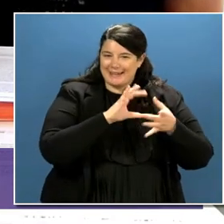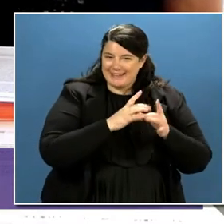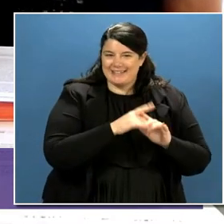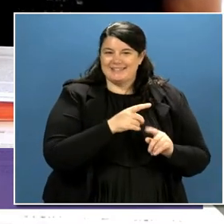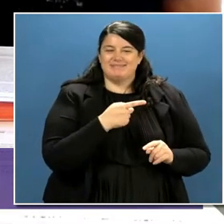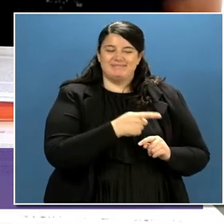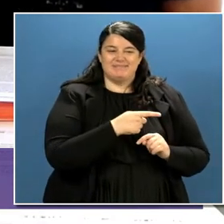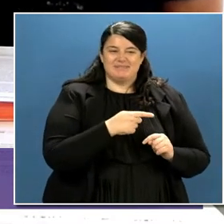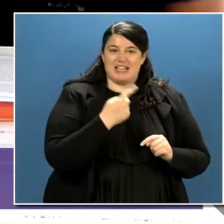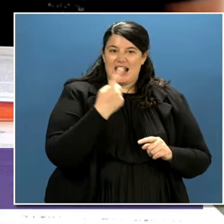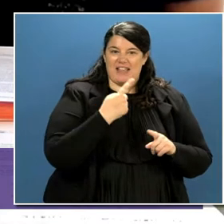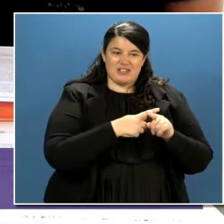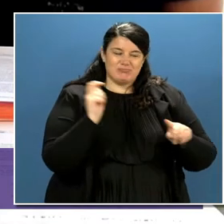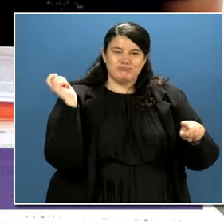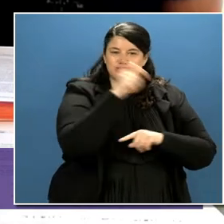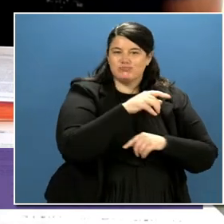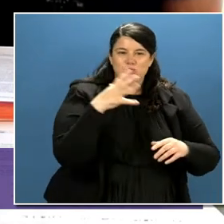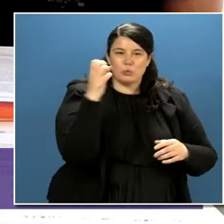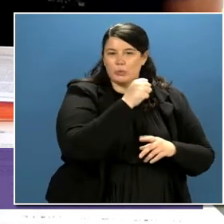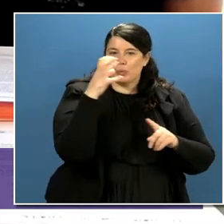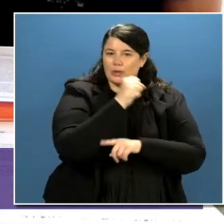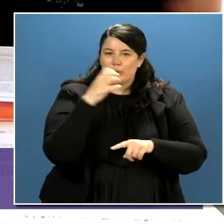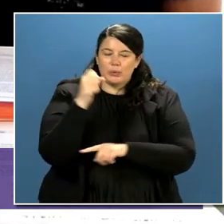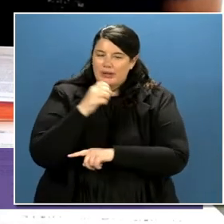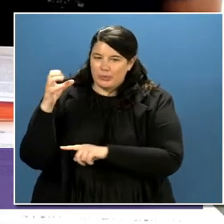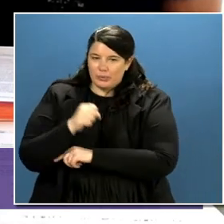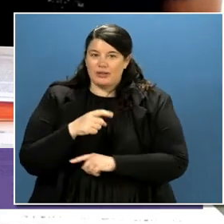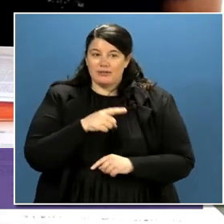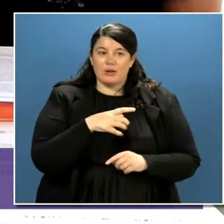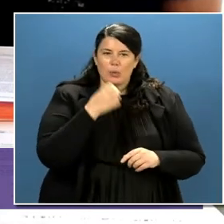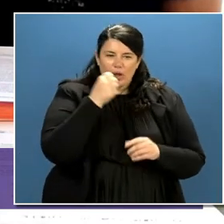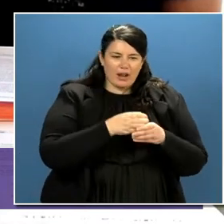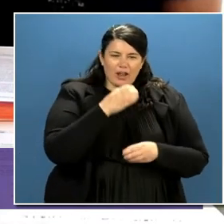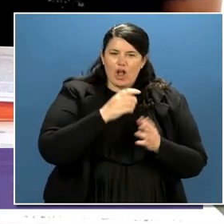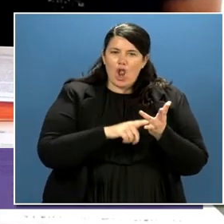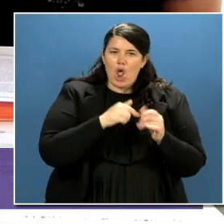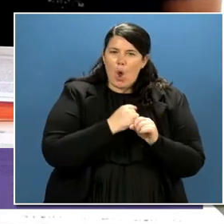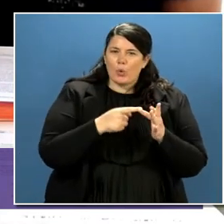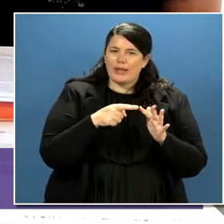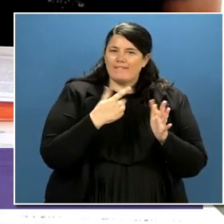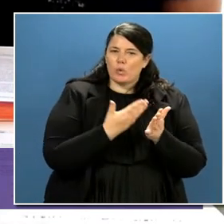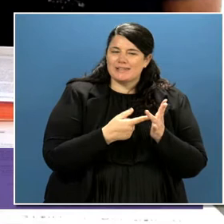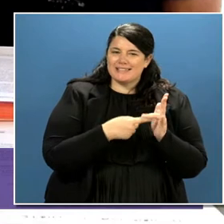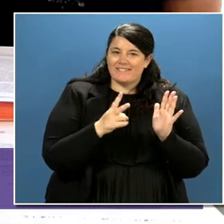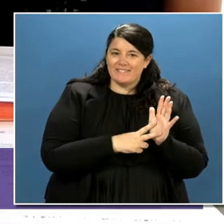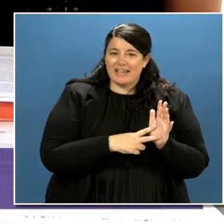think 11-time Grand Slam winner, he's won a Logie, he's my little brother and my parent's number one son.